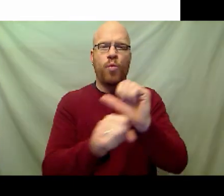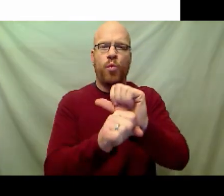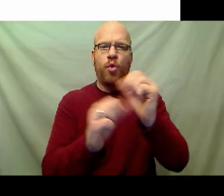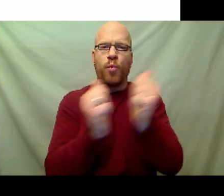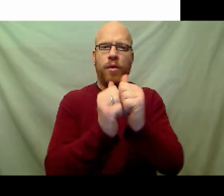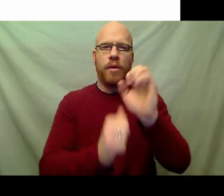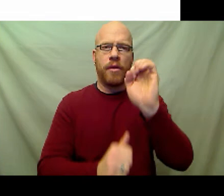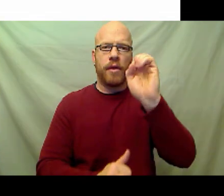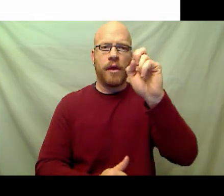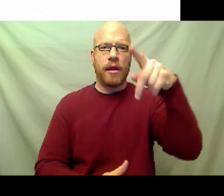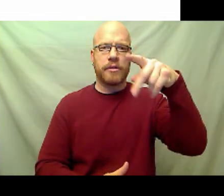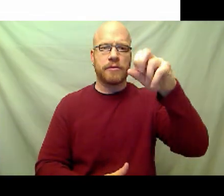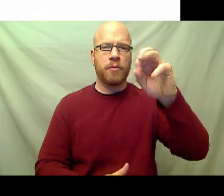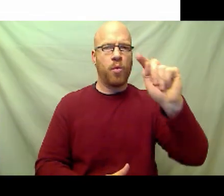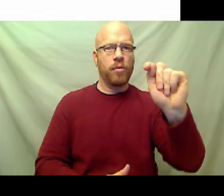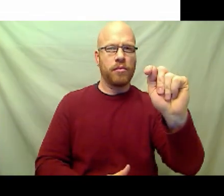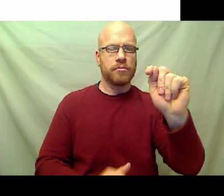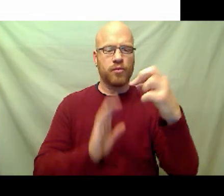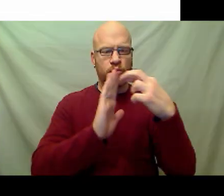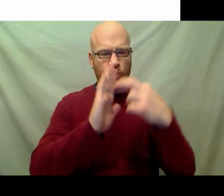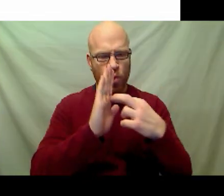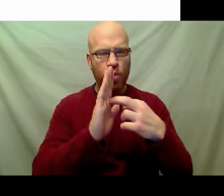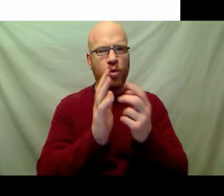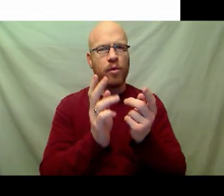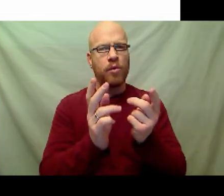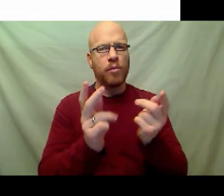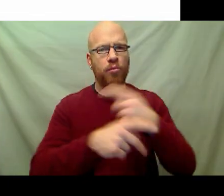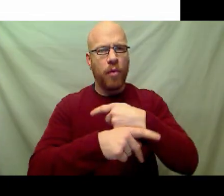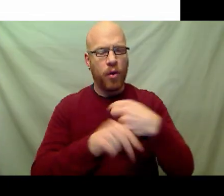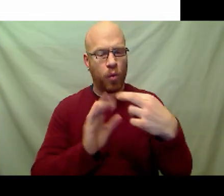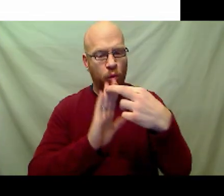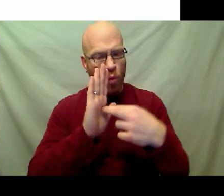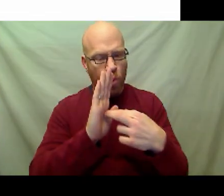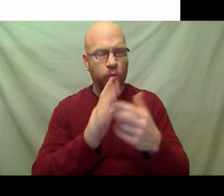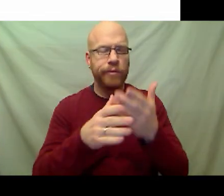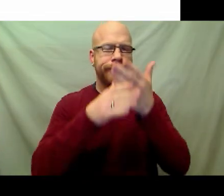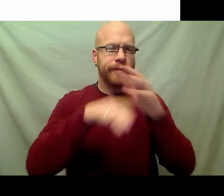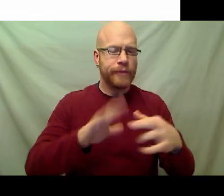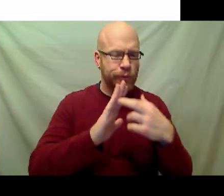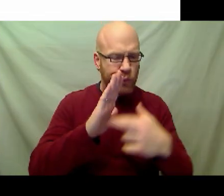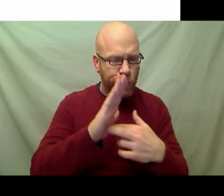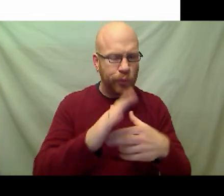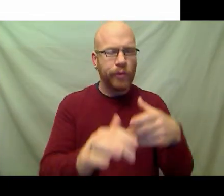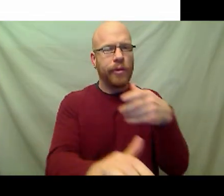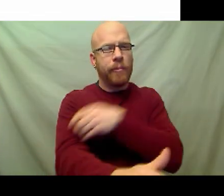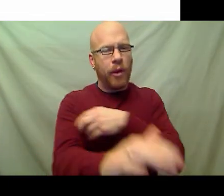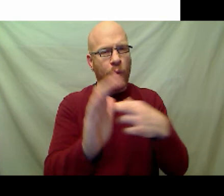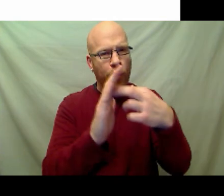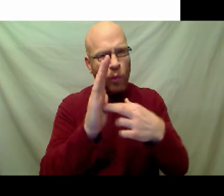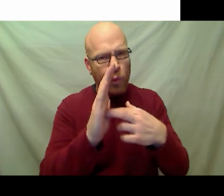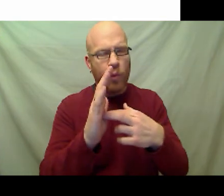I have another series here that are exponent rules and explains the division rule, the quotient rule,